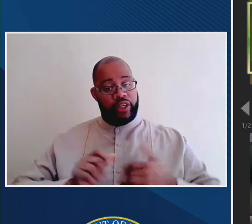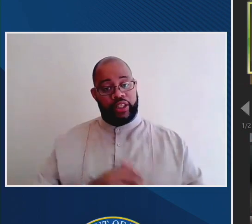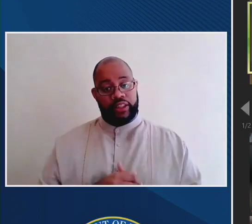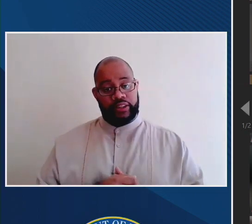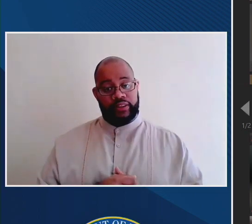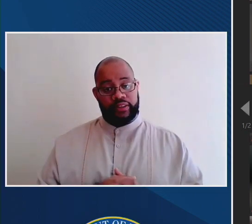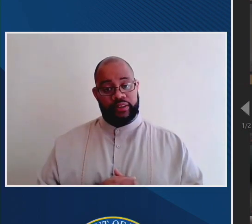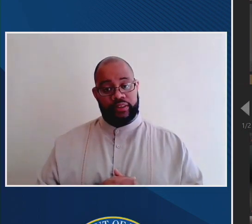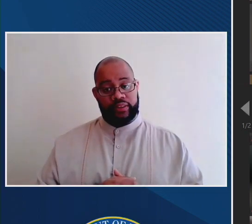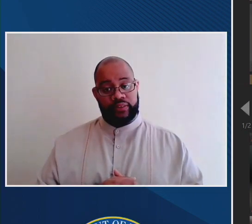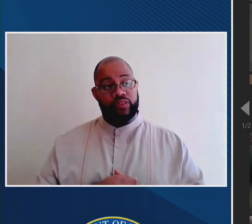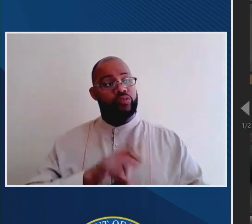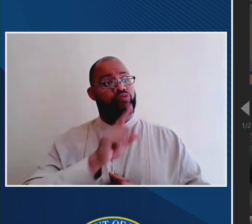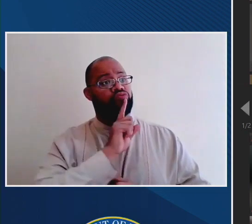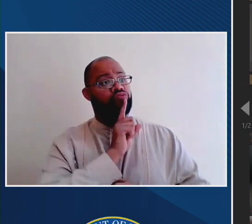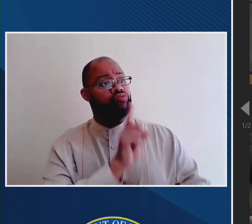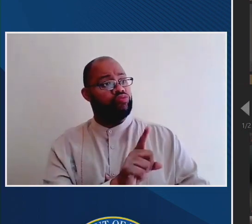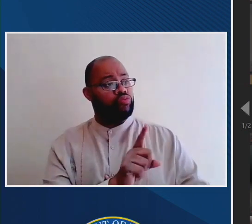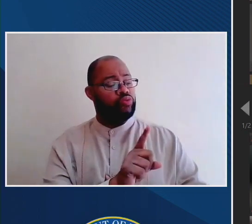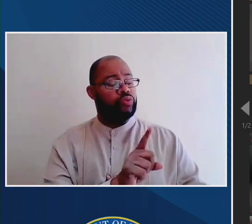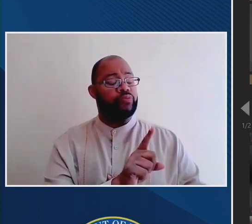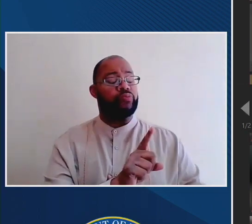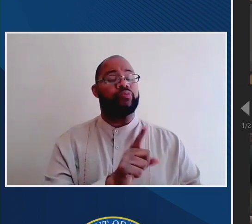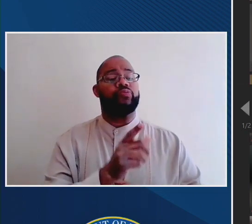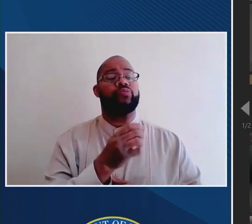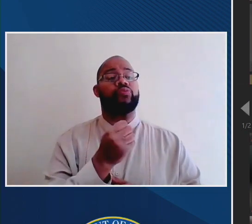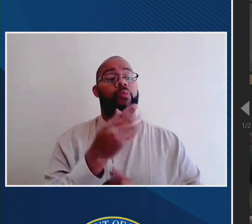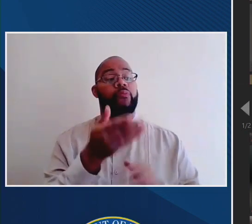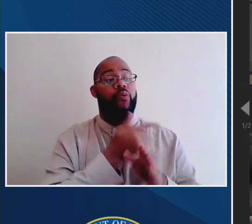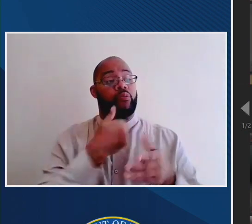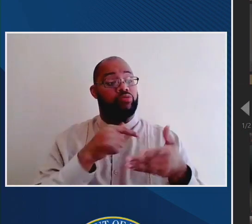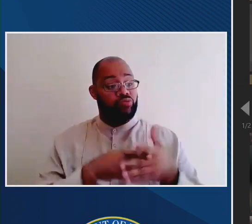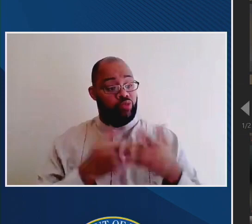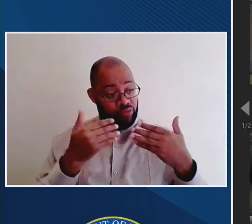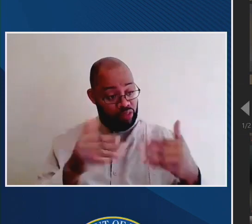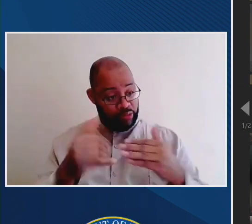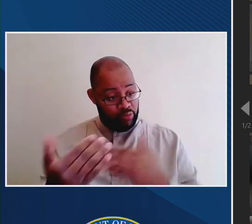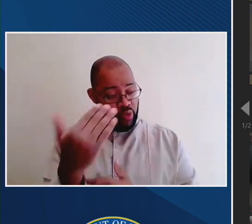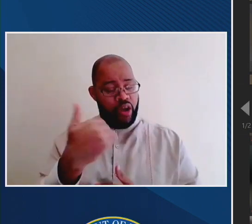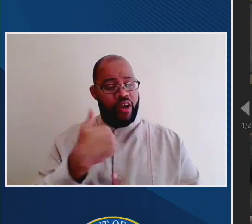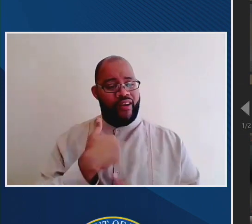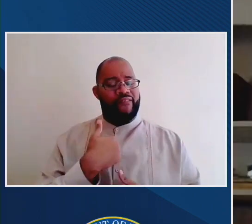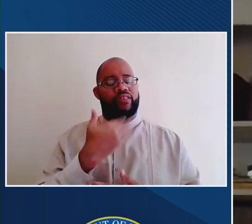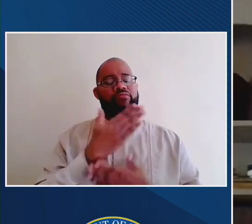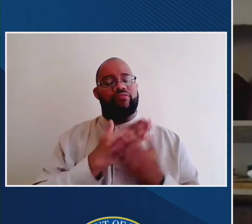Oh, sure. Yeah and so before we get going this morning, we do have some opening